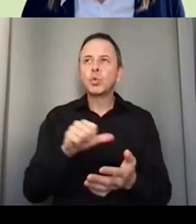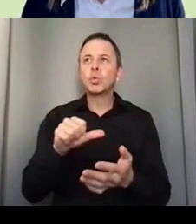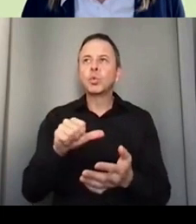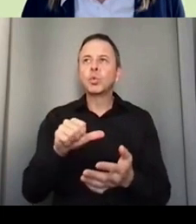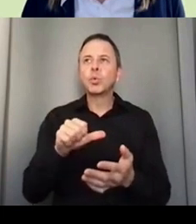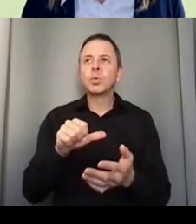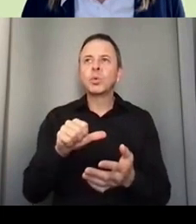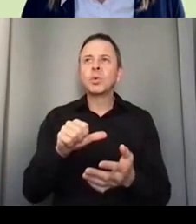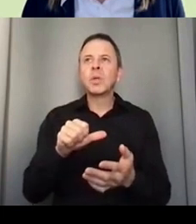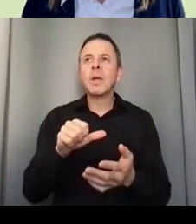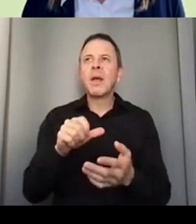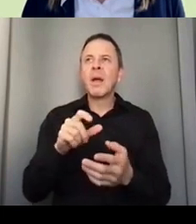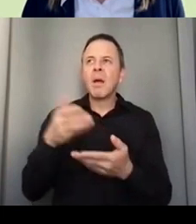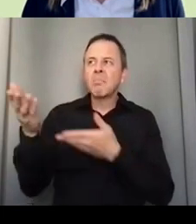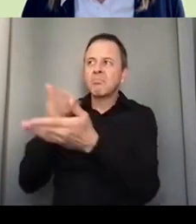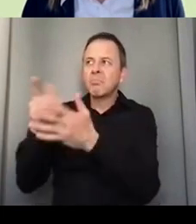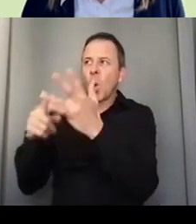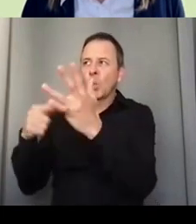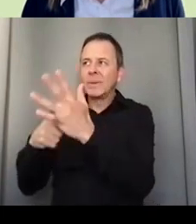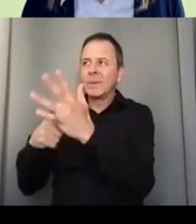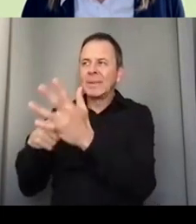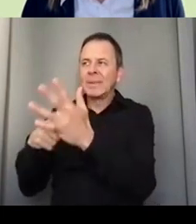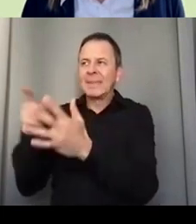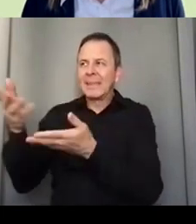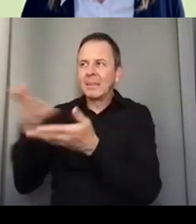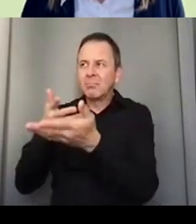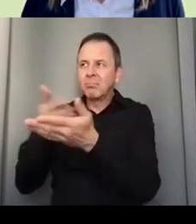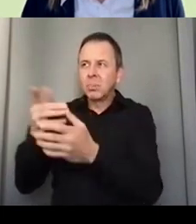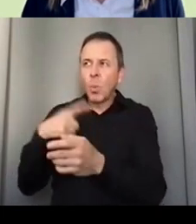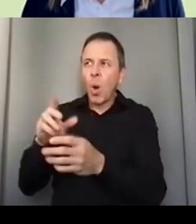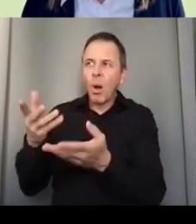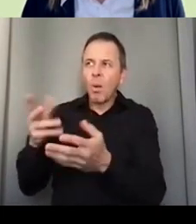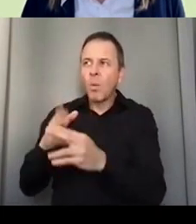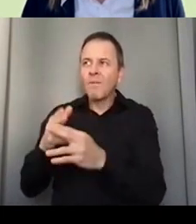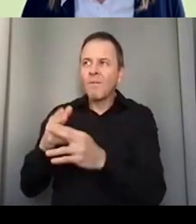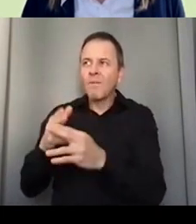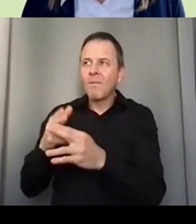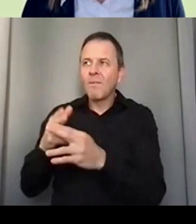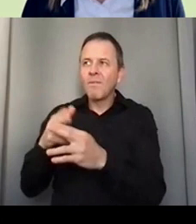up with the prescribing therapist not family business so couple of blurred